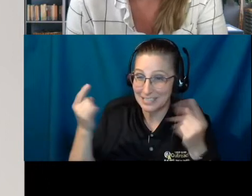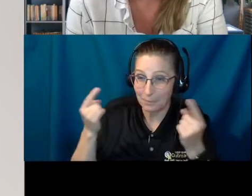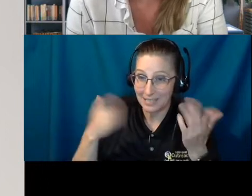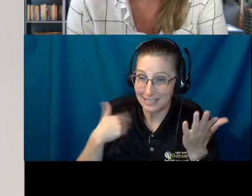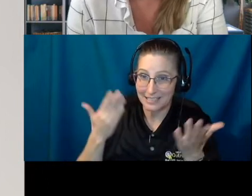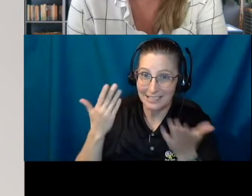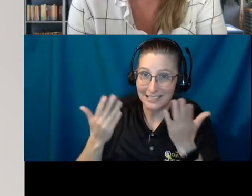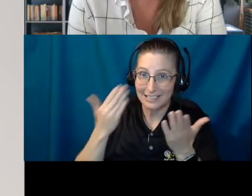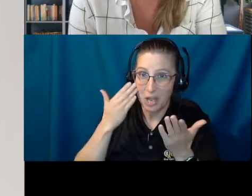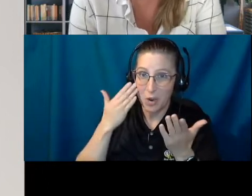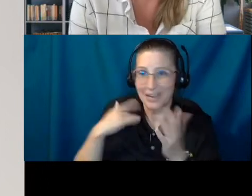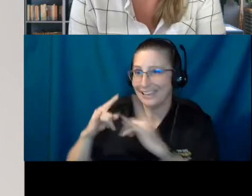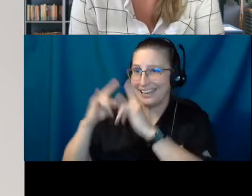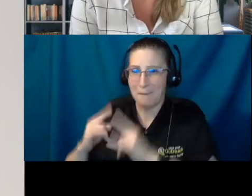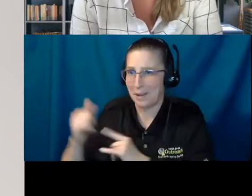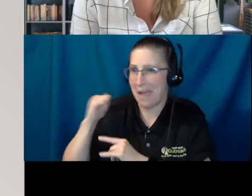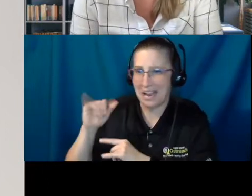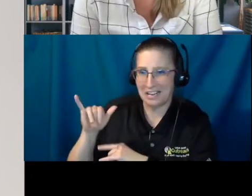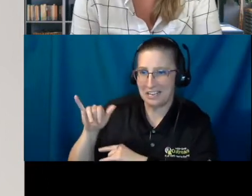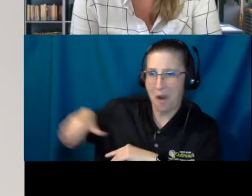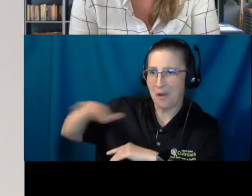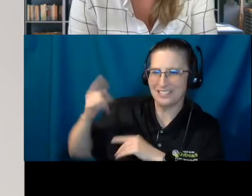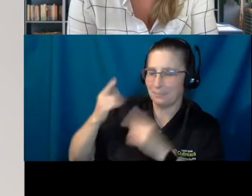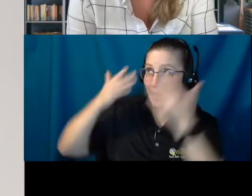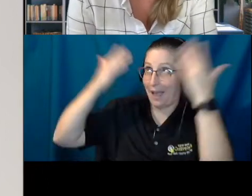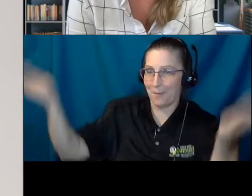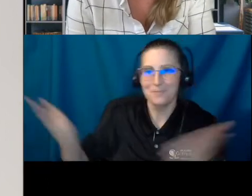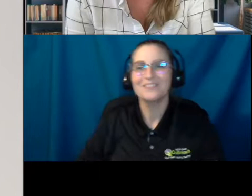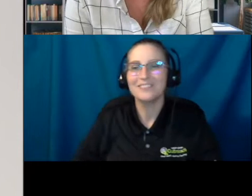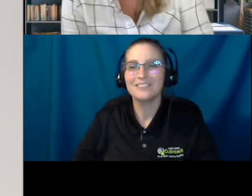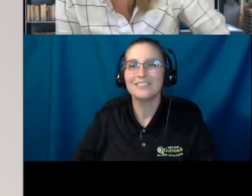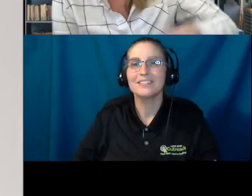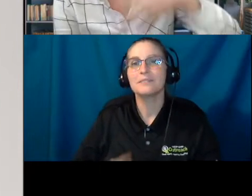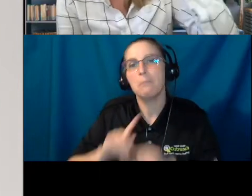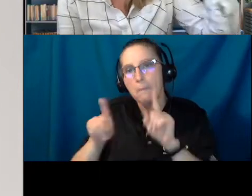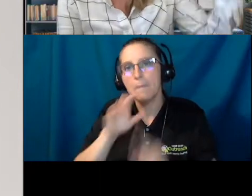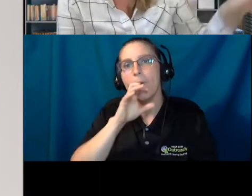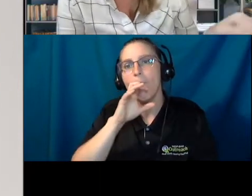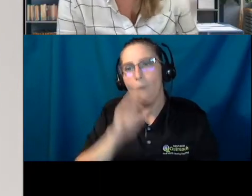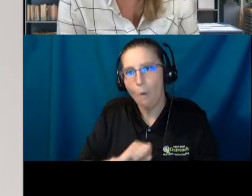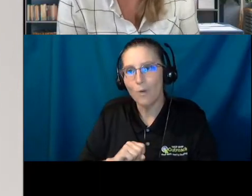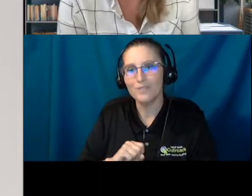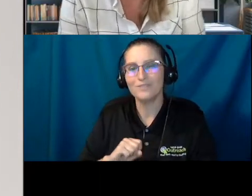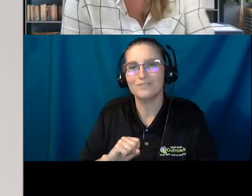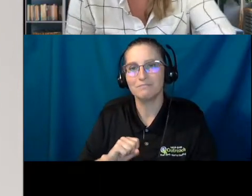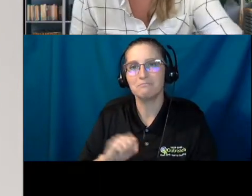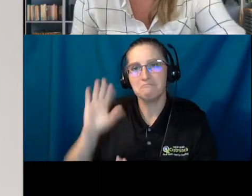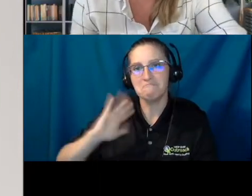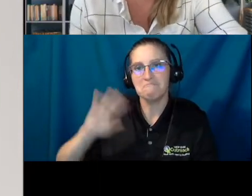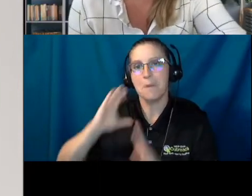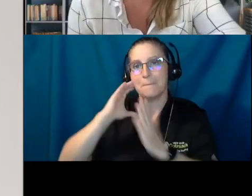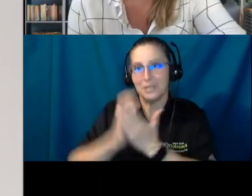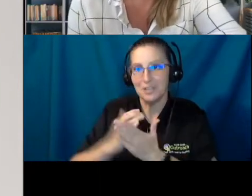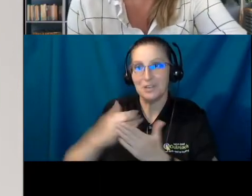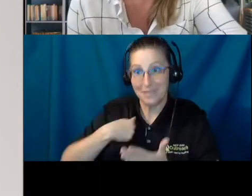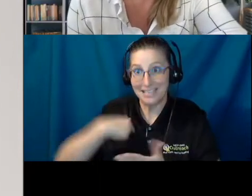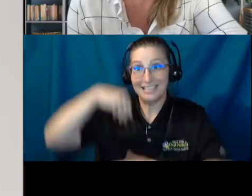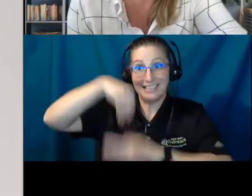in the backyard or something. But it's an old, a former picture of me in school and